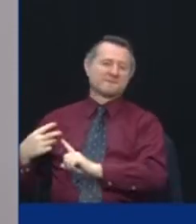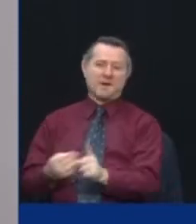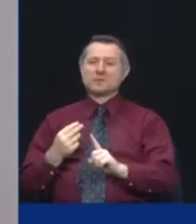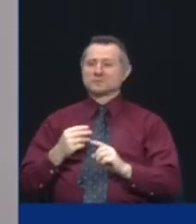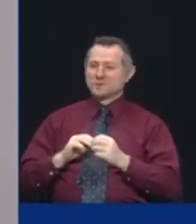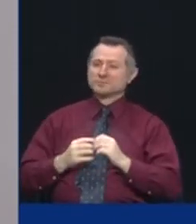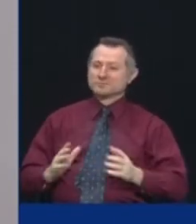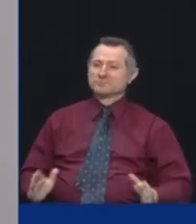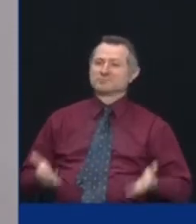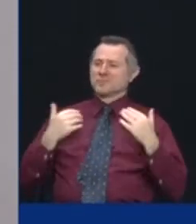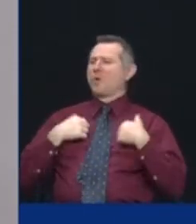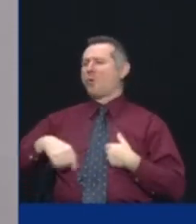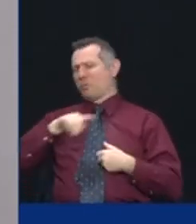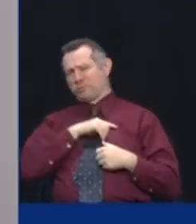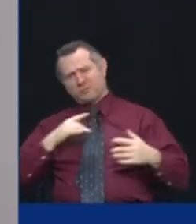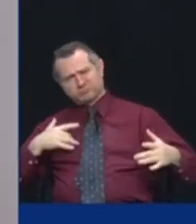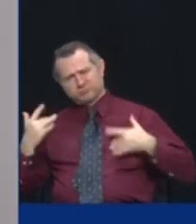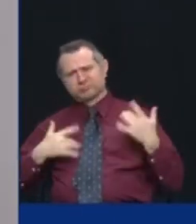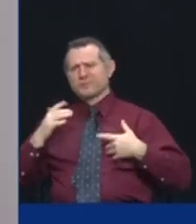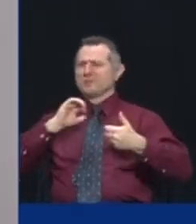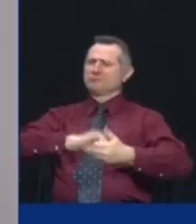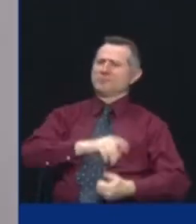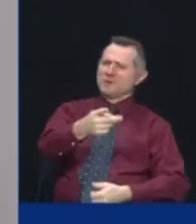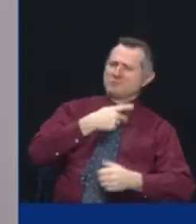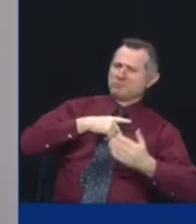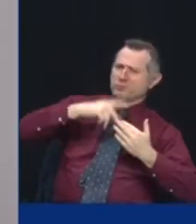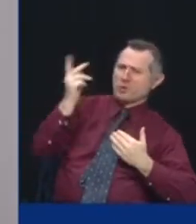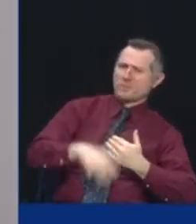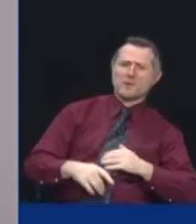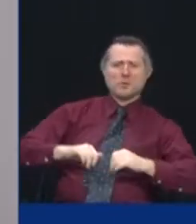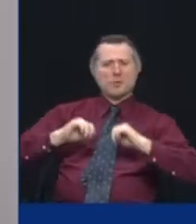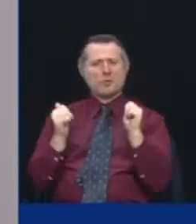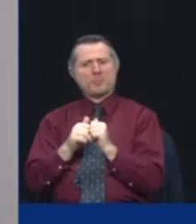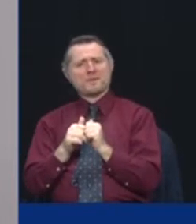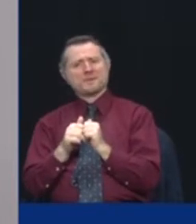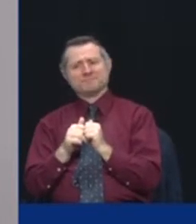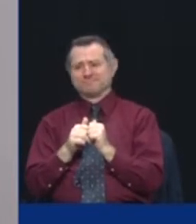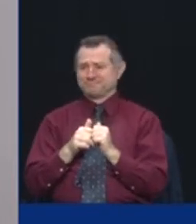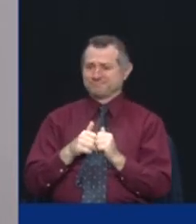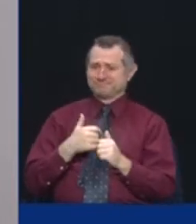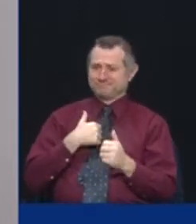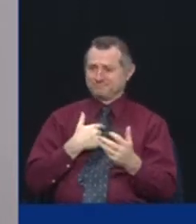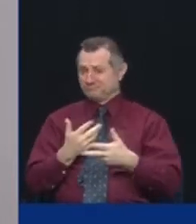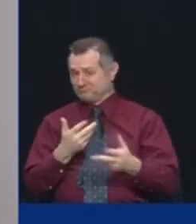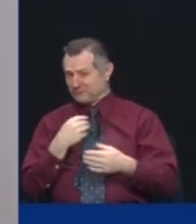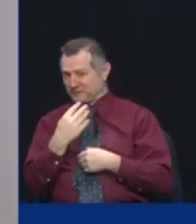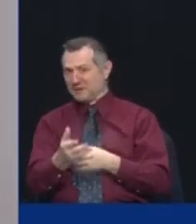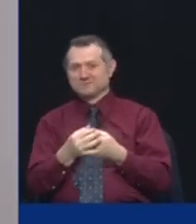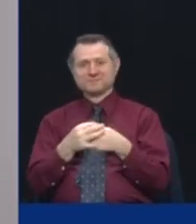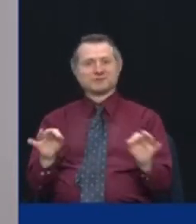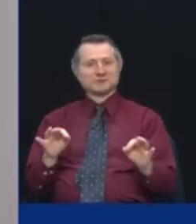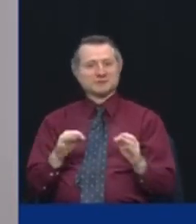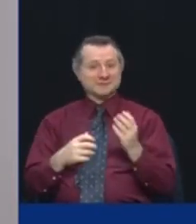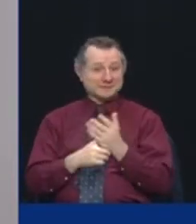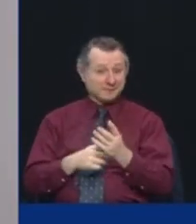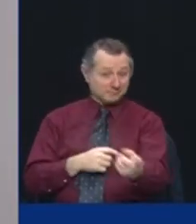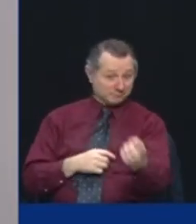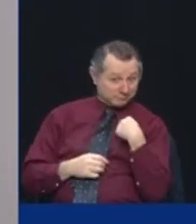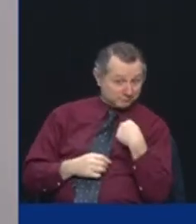YANKEES OPINION, THAT'S HOW WE GET BACK TO NORMALCY. SO WE ARE EXCITED TO TAKE THAT